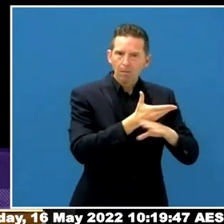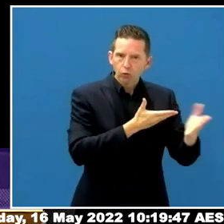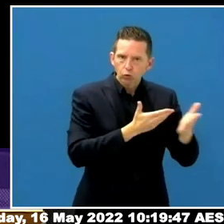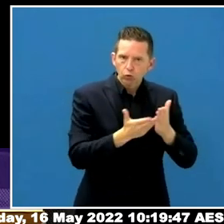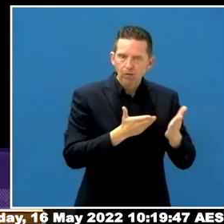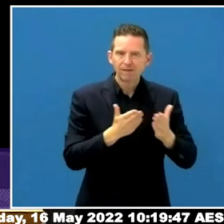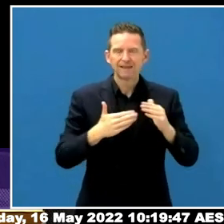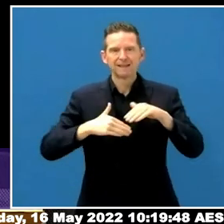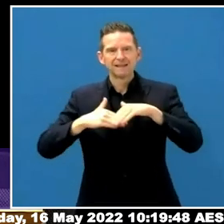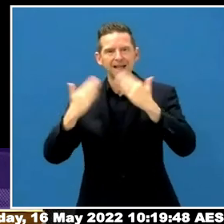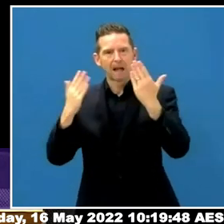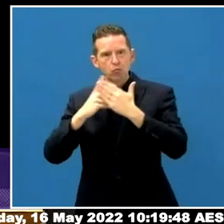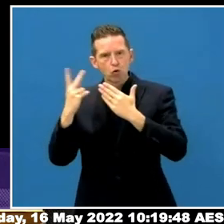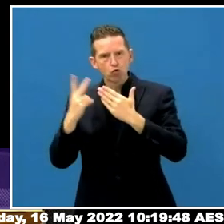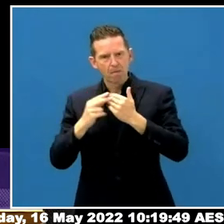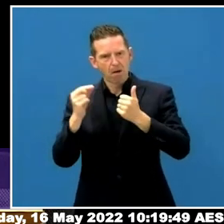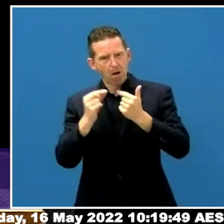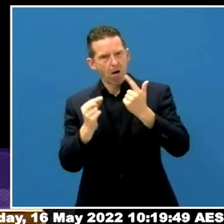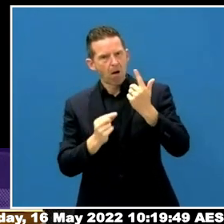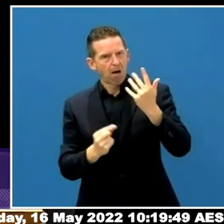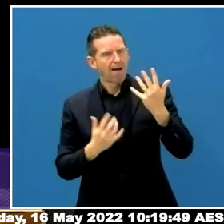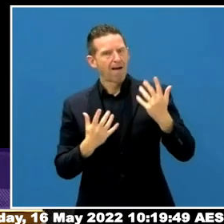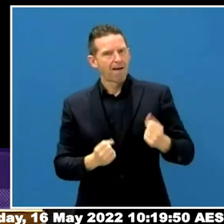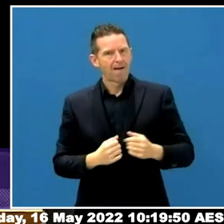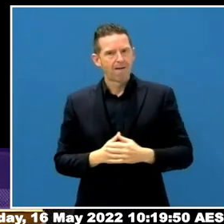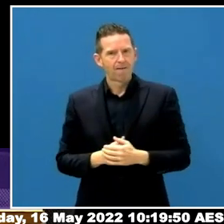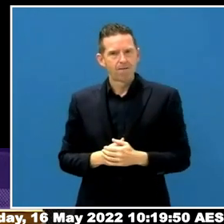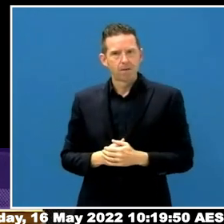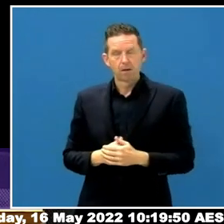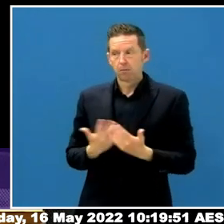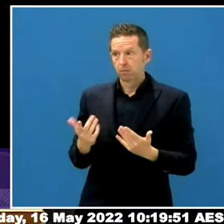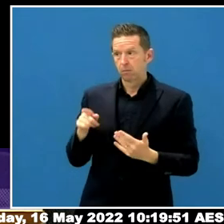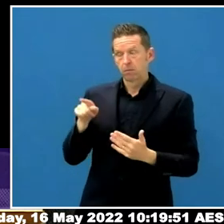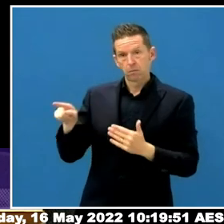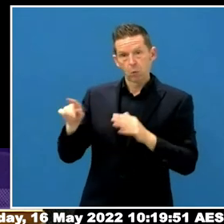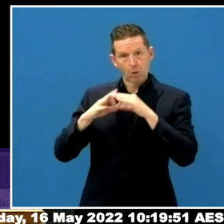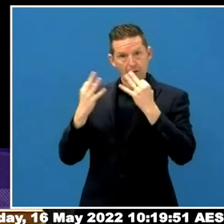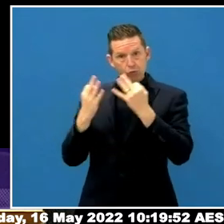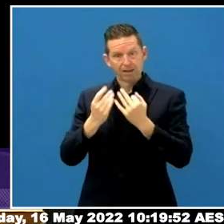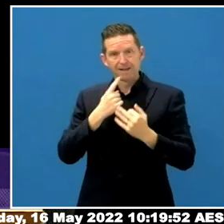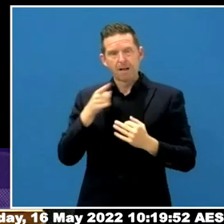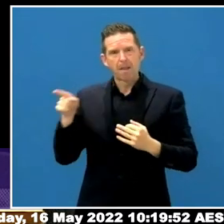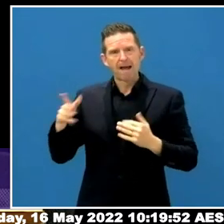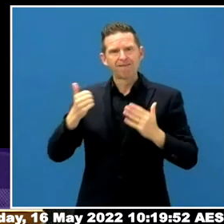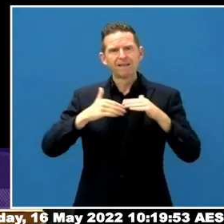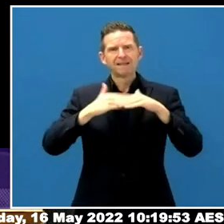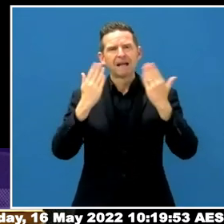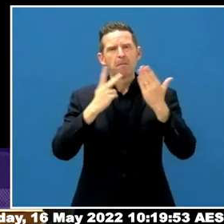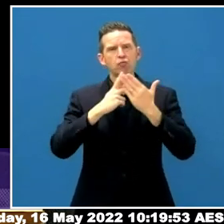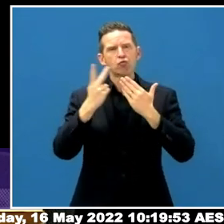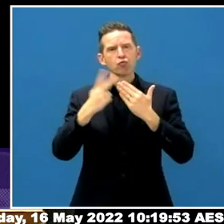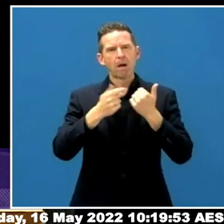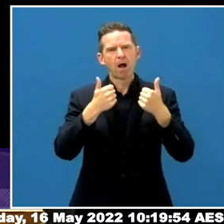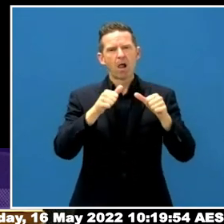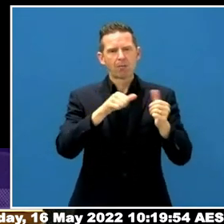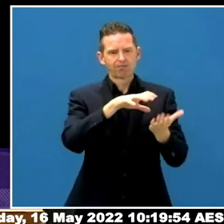Commissioners, Afford describes its day programs as "hubs" where programs are